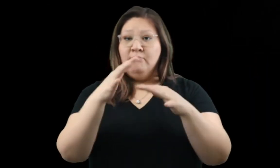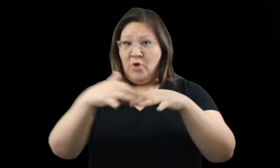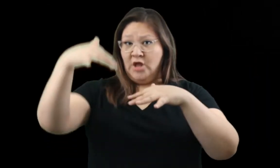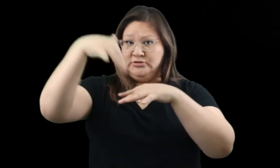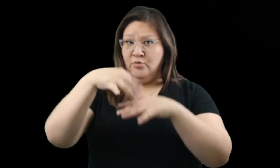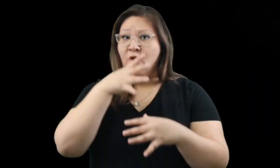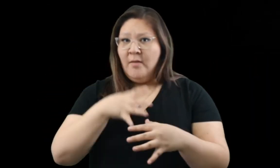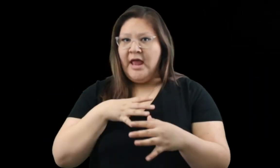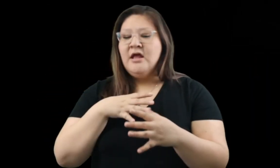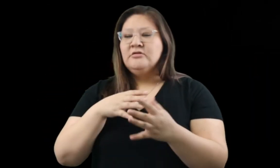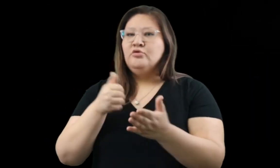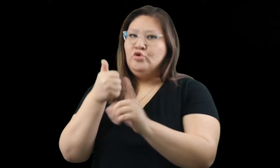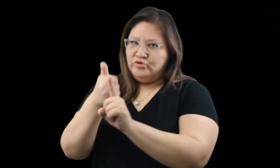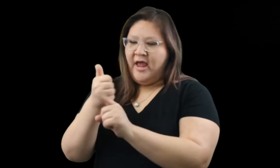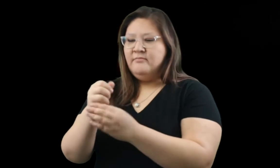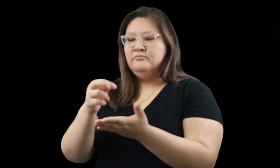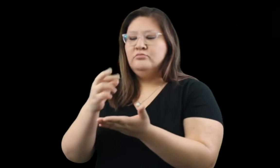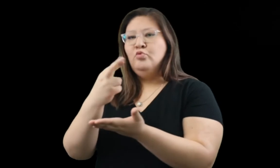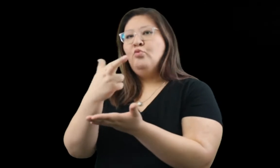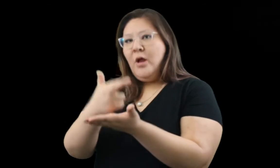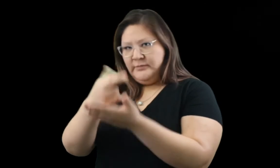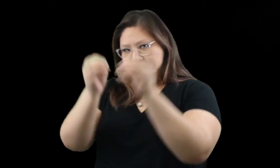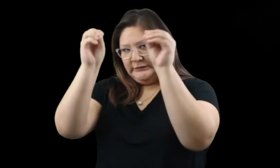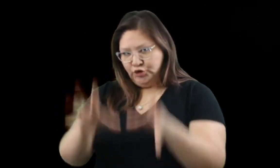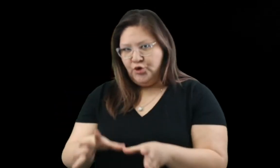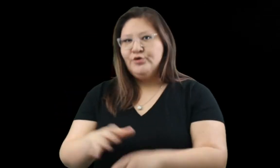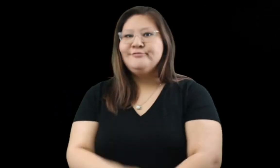And by an Indigenous woman who is my rehab teacher.